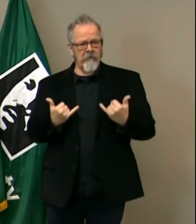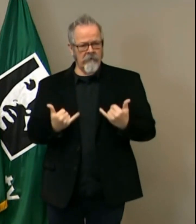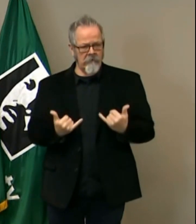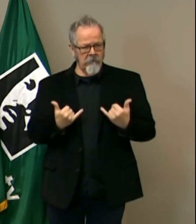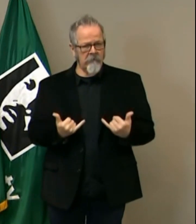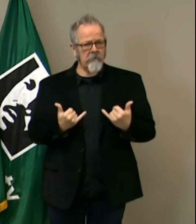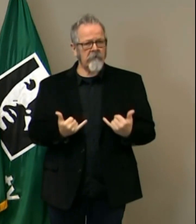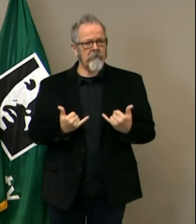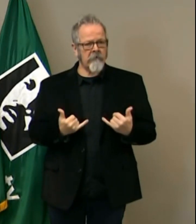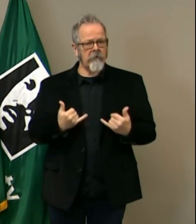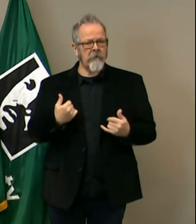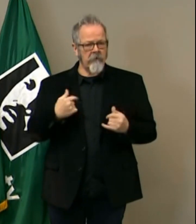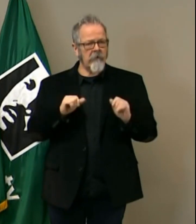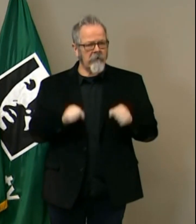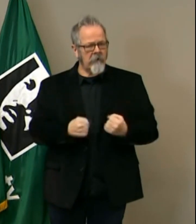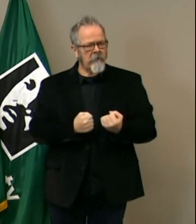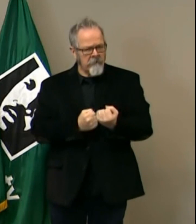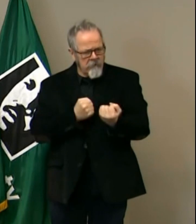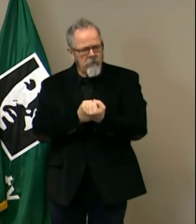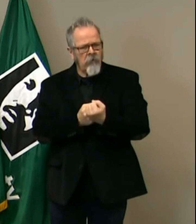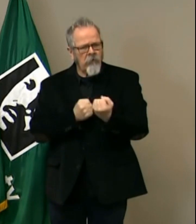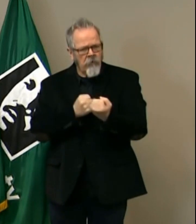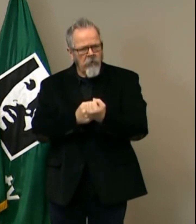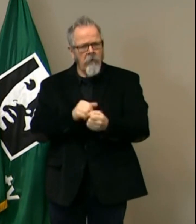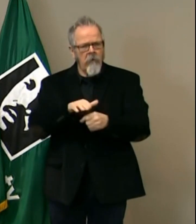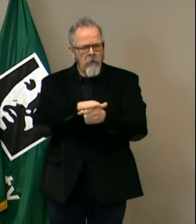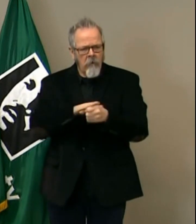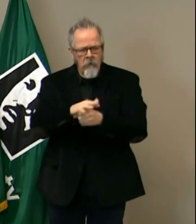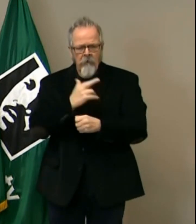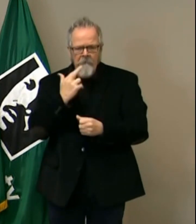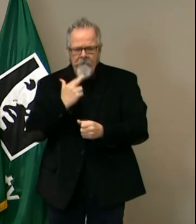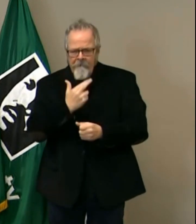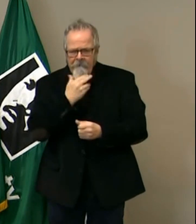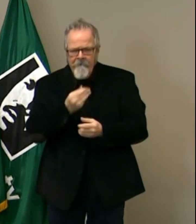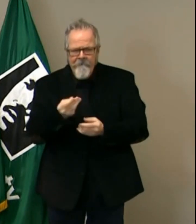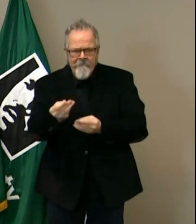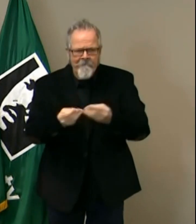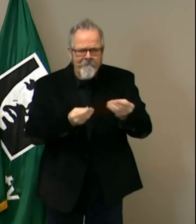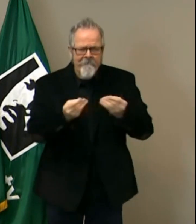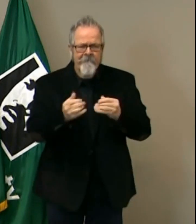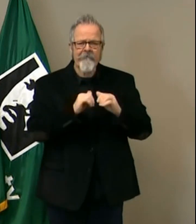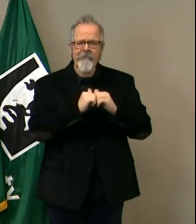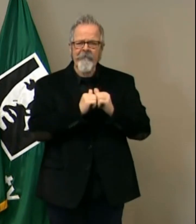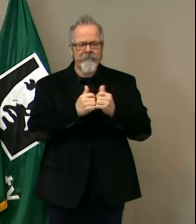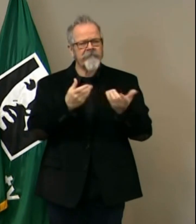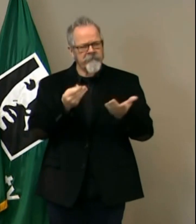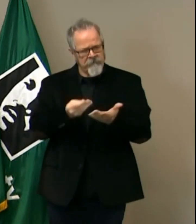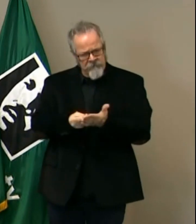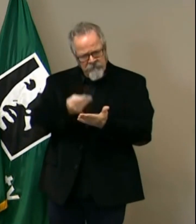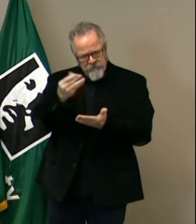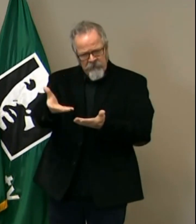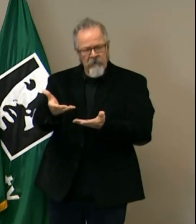is going to be represented by the takeout box I also ask you to join me in